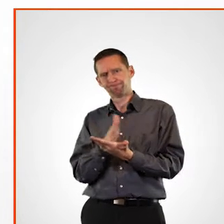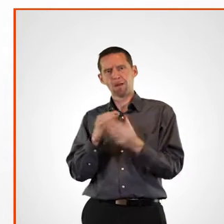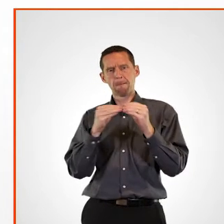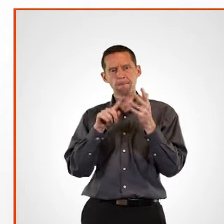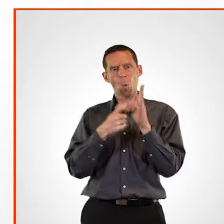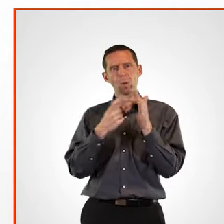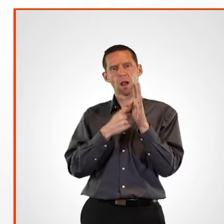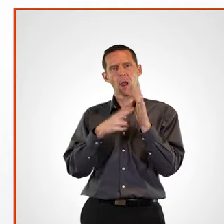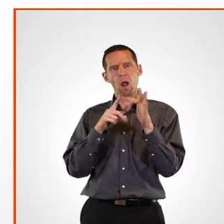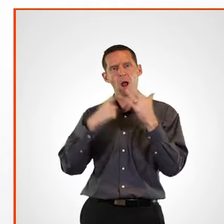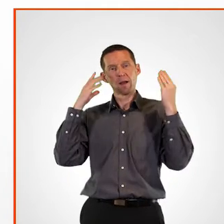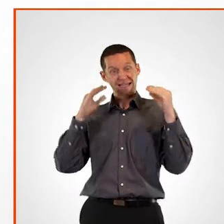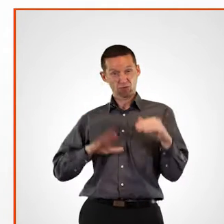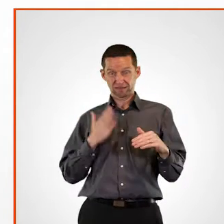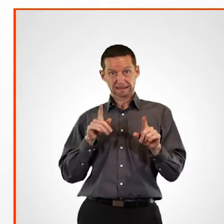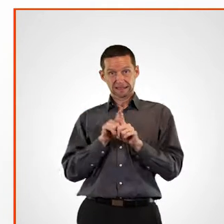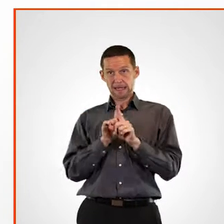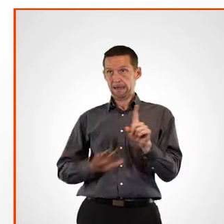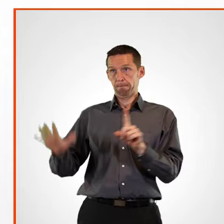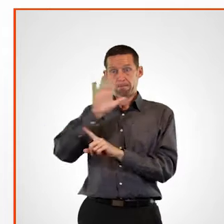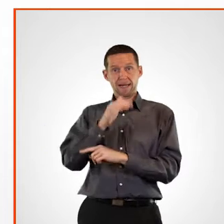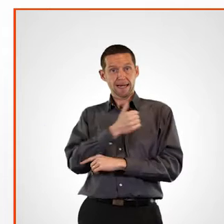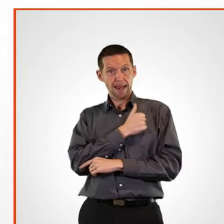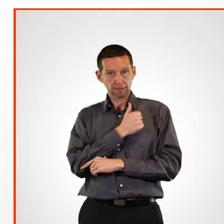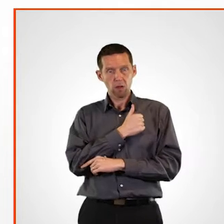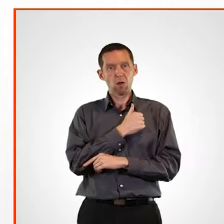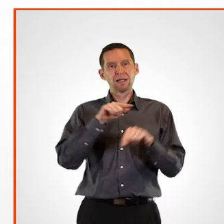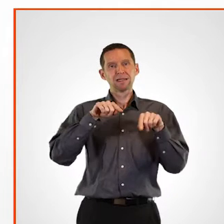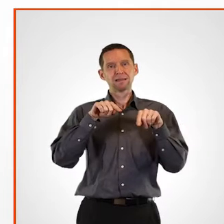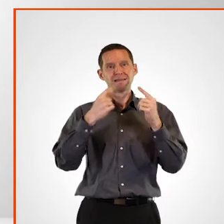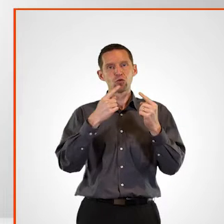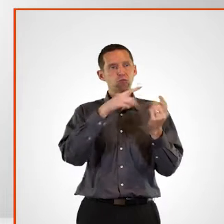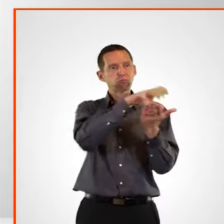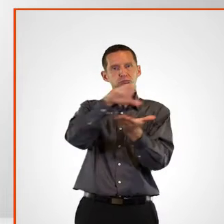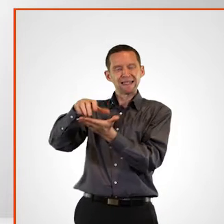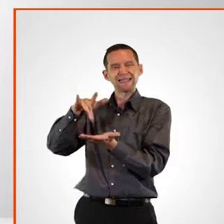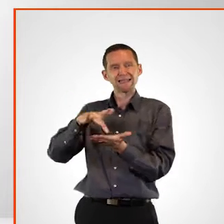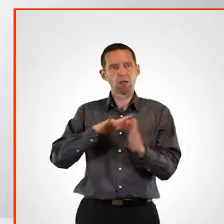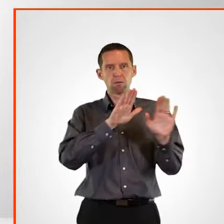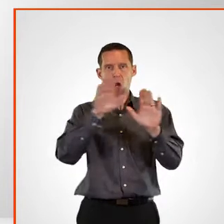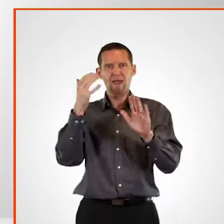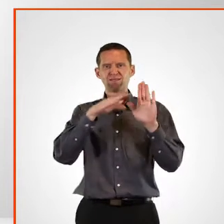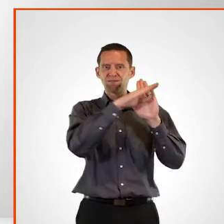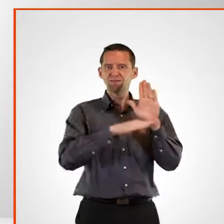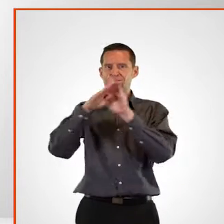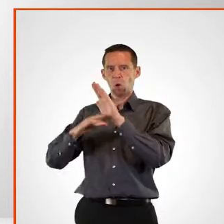And it was very interesting that in the same country, each centre, each province, each centre sets its own protocols,